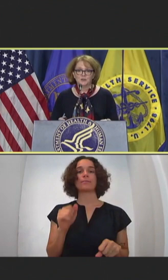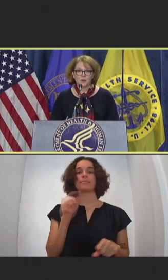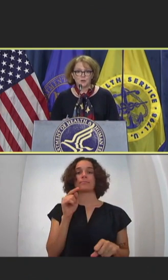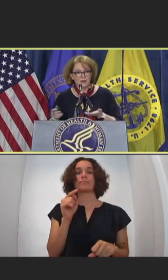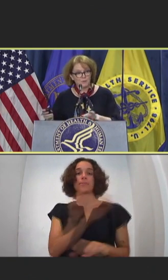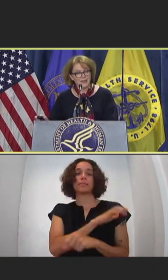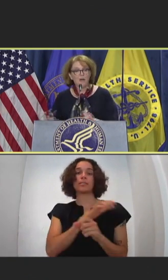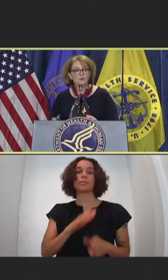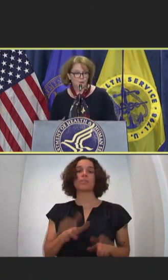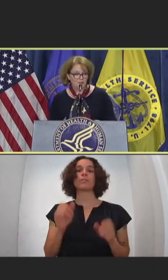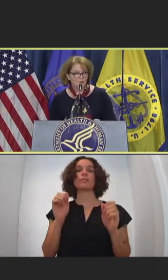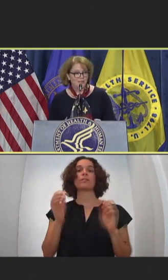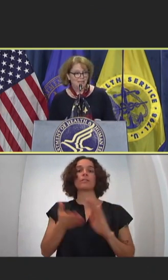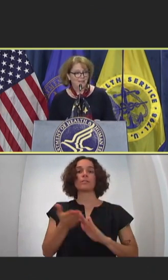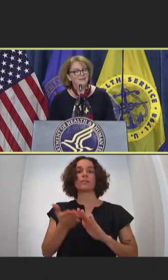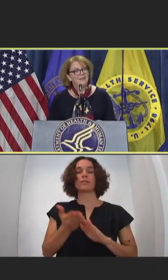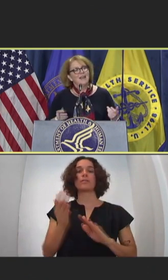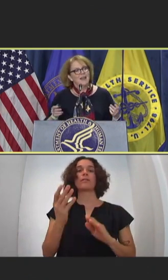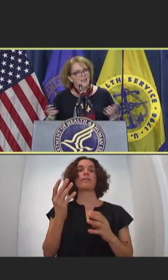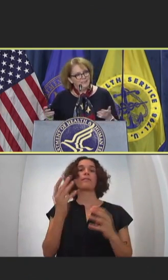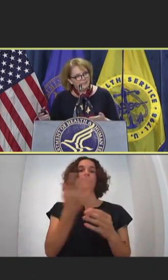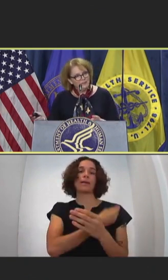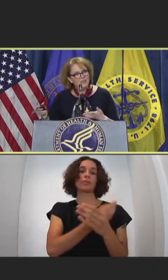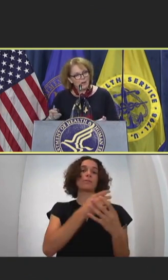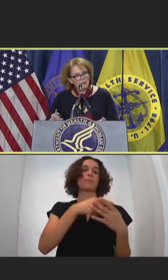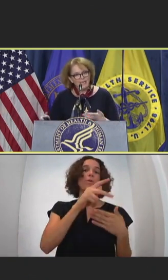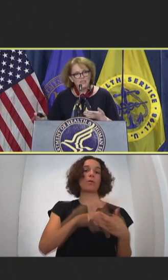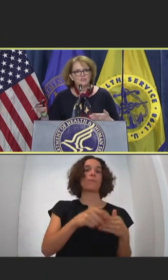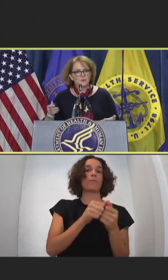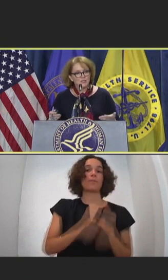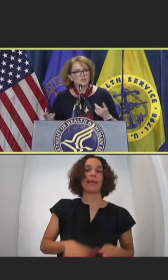program without doing screening? And given the complications with insurance